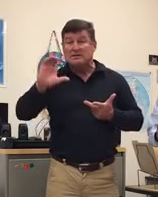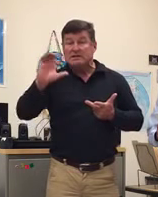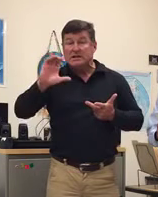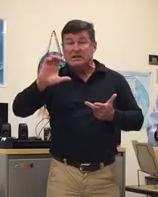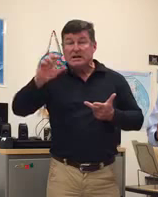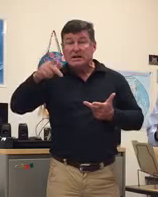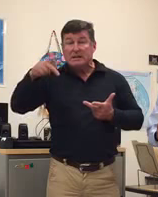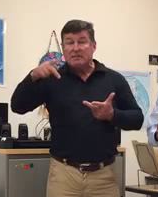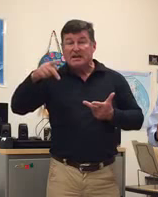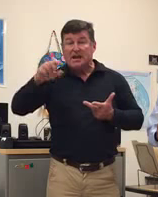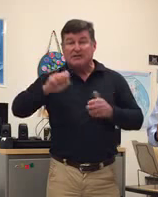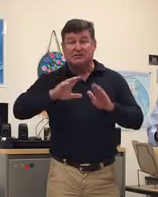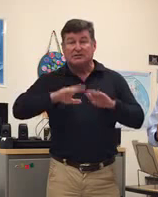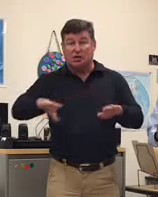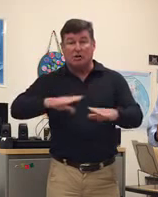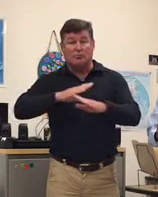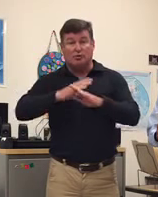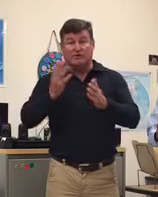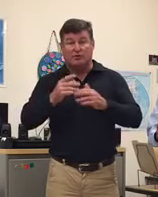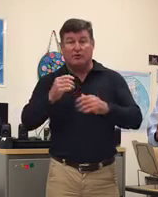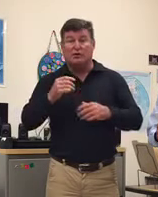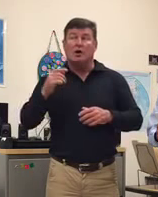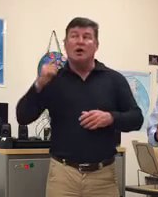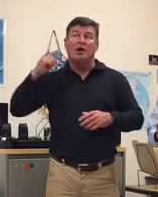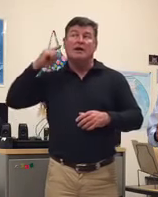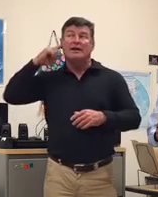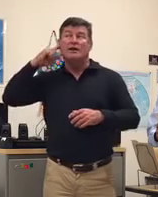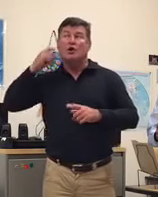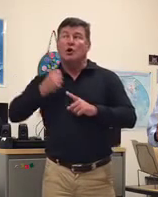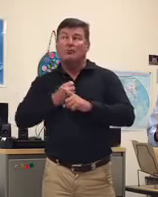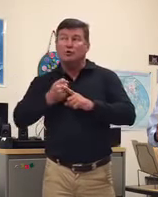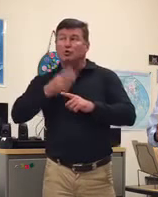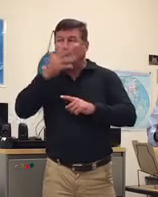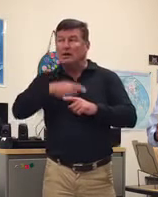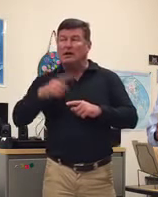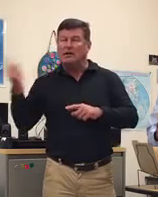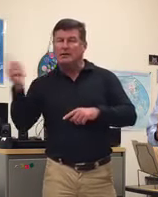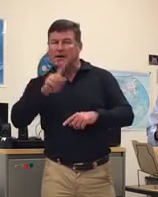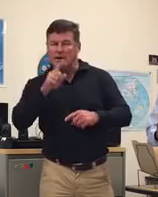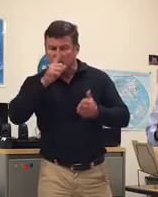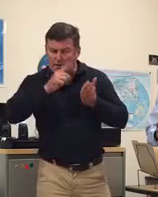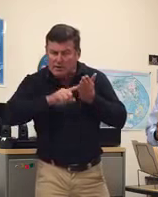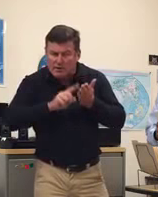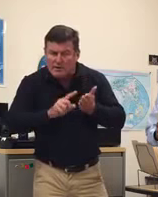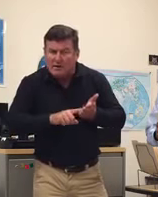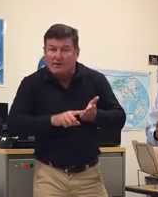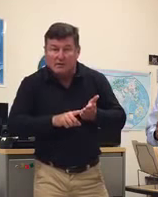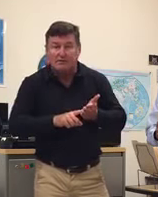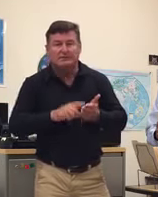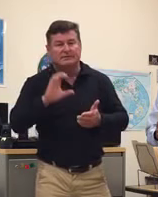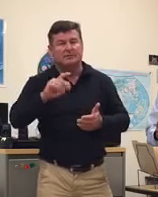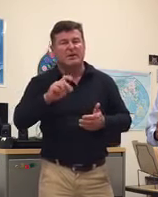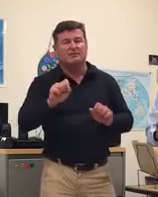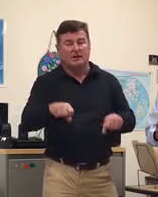child protective services does an investigation because of a complaint of abuse or neglect,